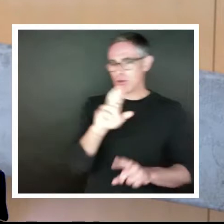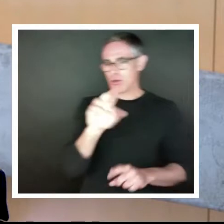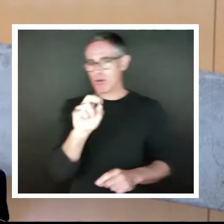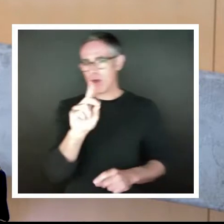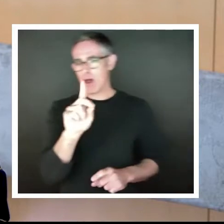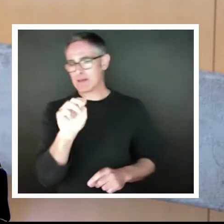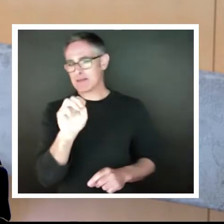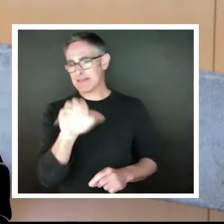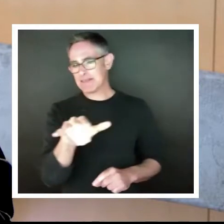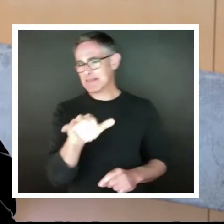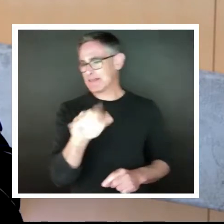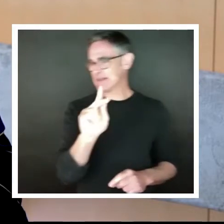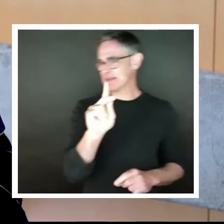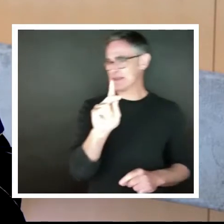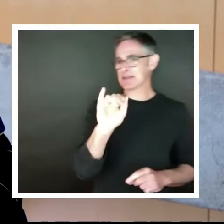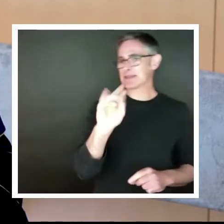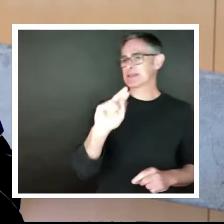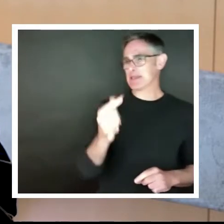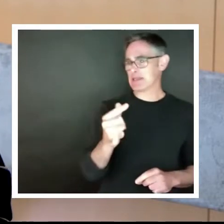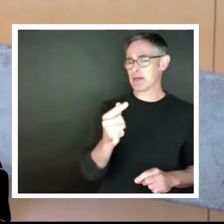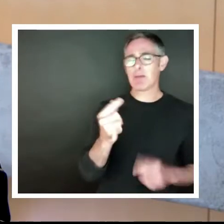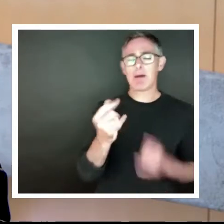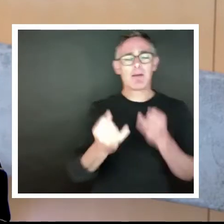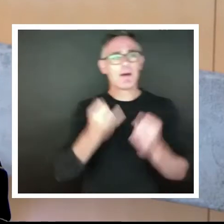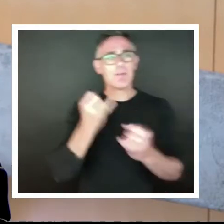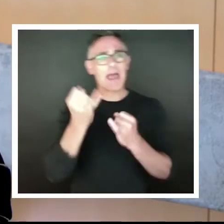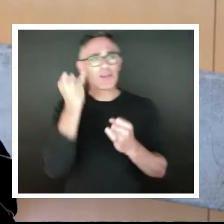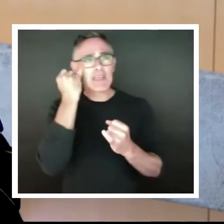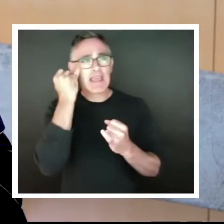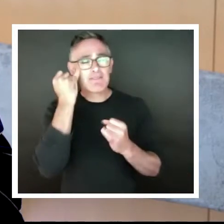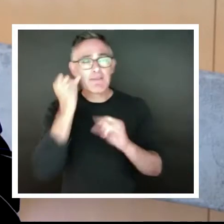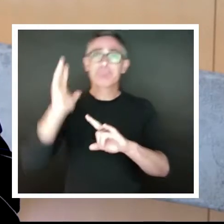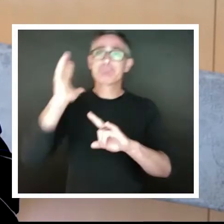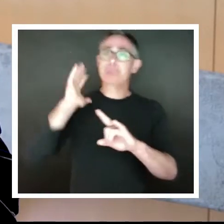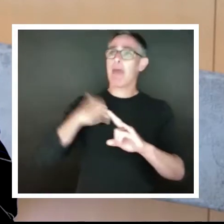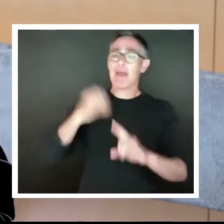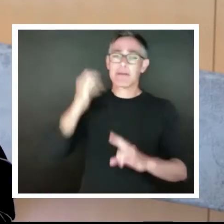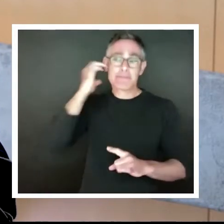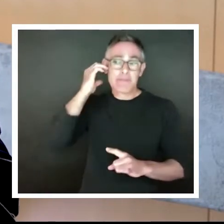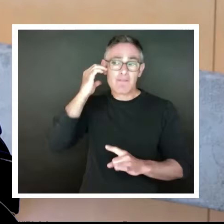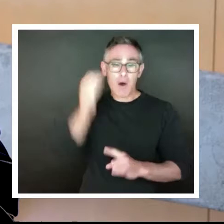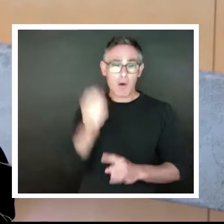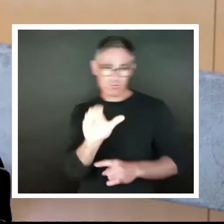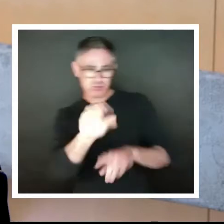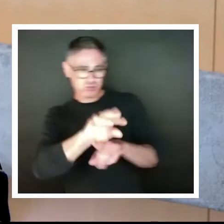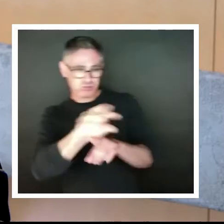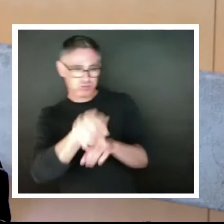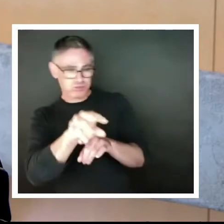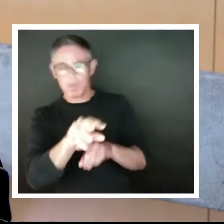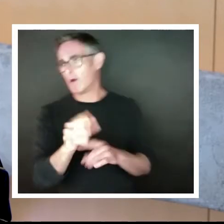Imagine if there had been cell phone cameras then. How much more injustice would the world have seen?